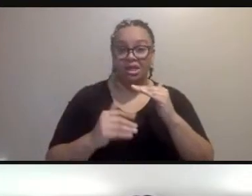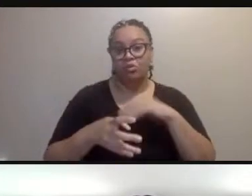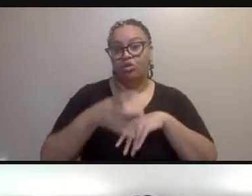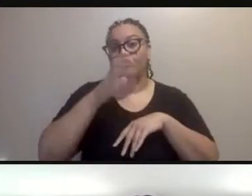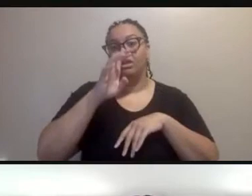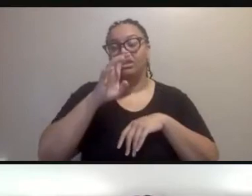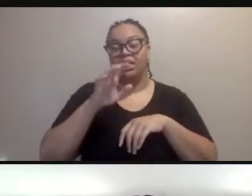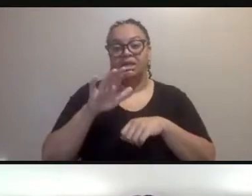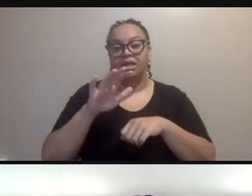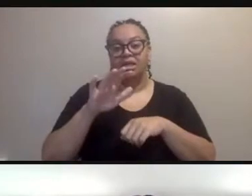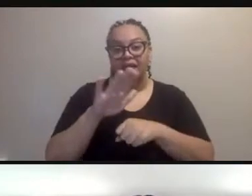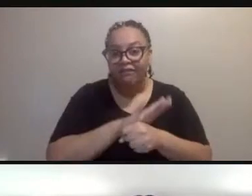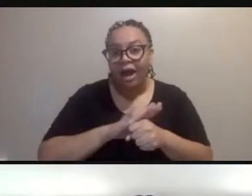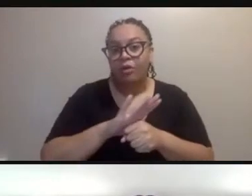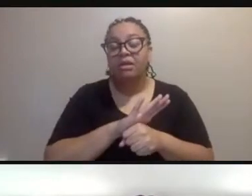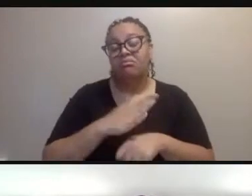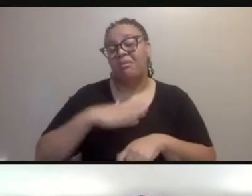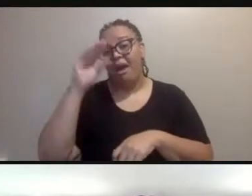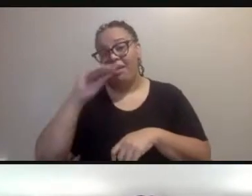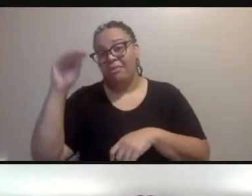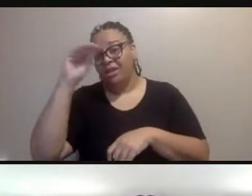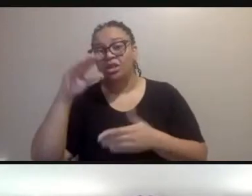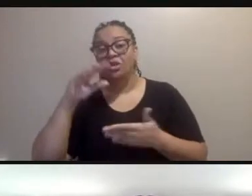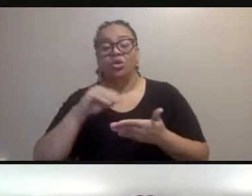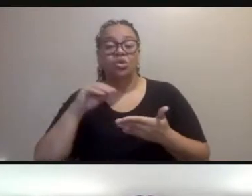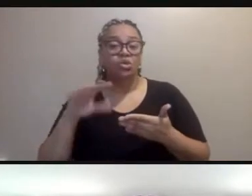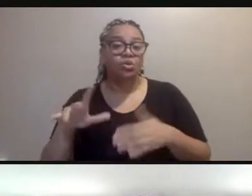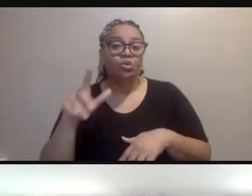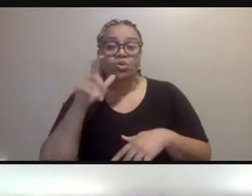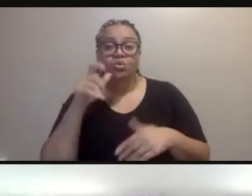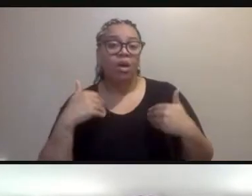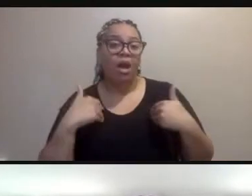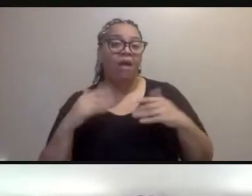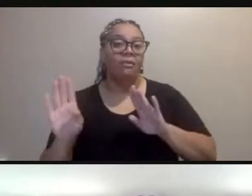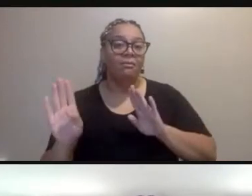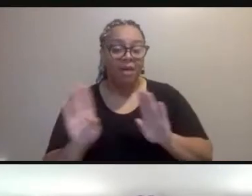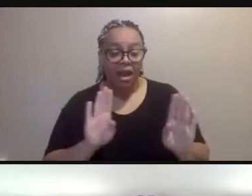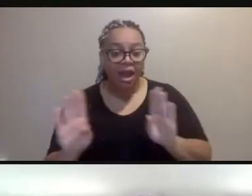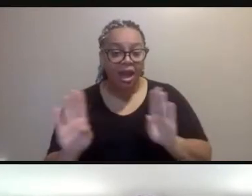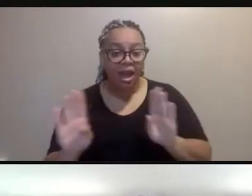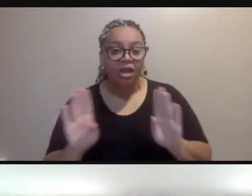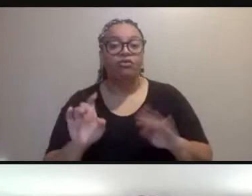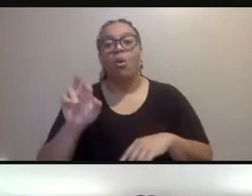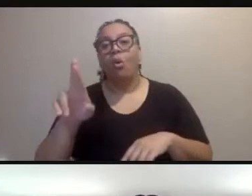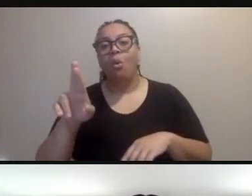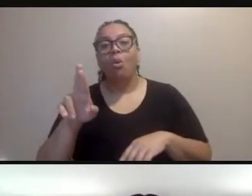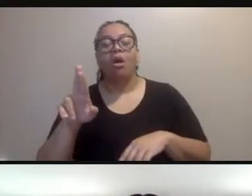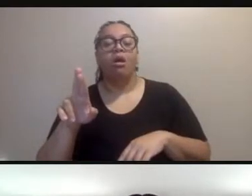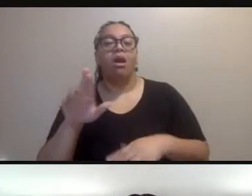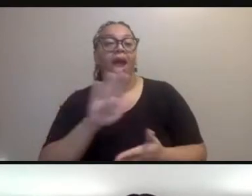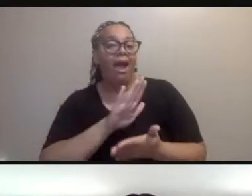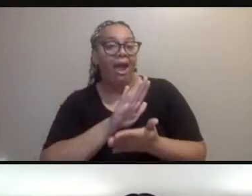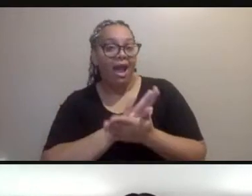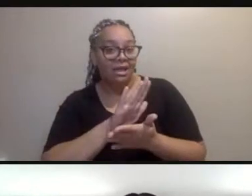I BELIEVE THE PHRASE LEAST